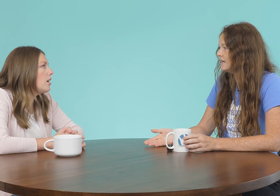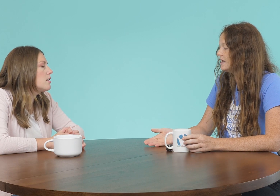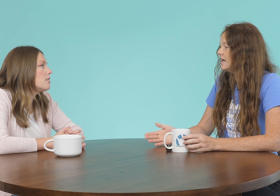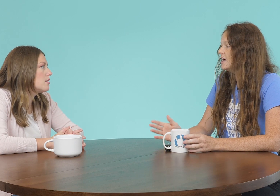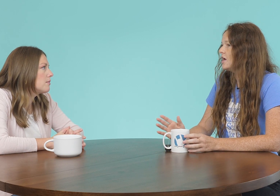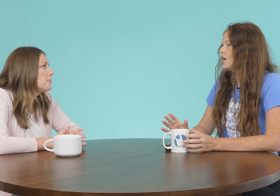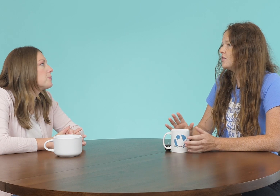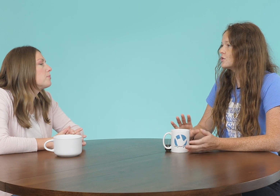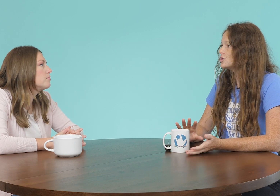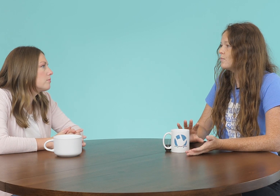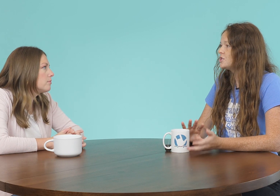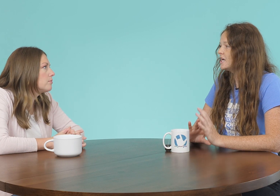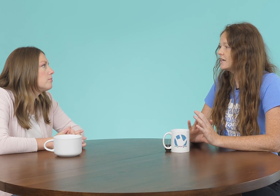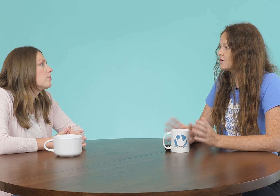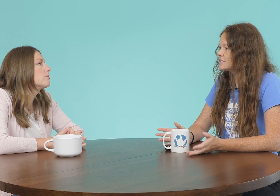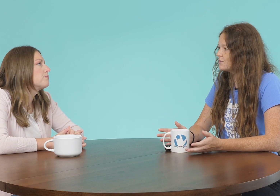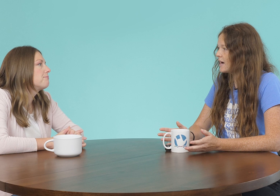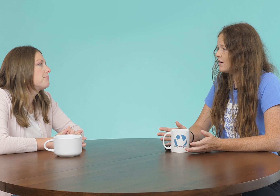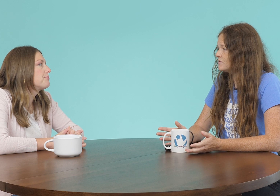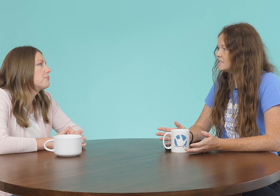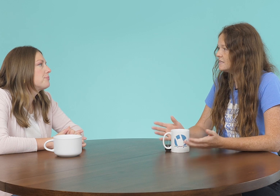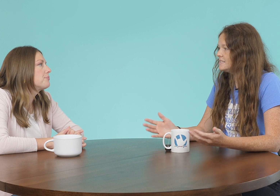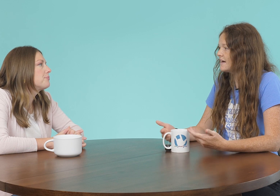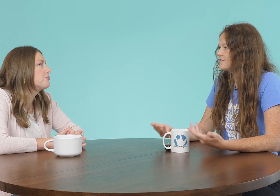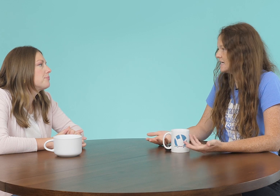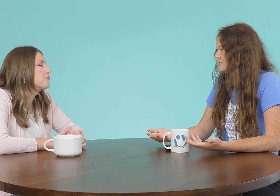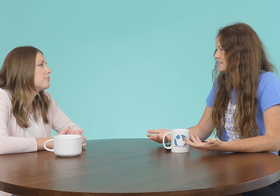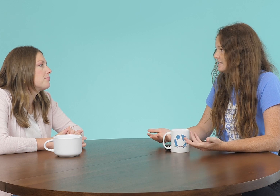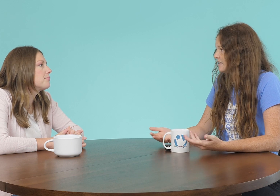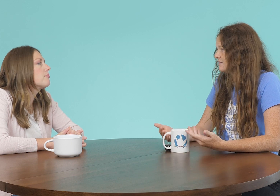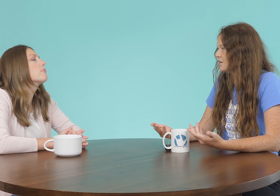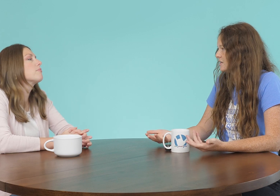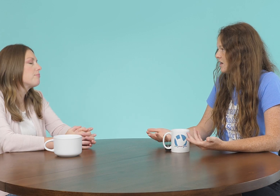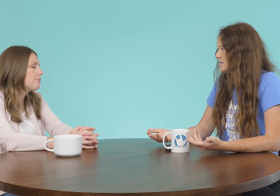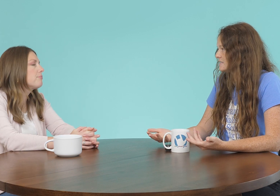Yes, There's so much ignorance around deafness of hearing loss,